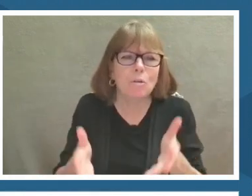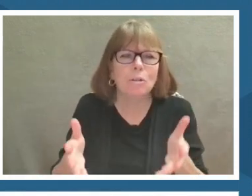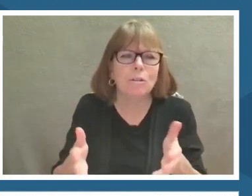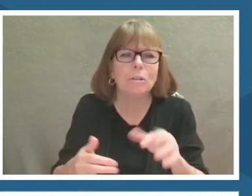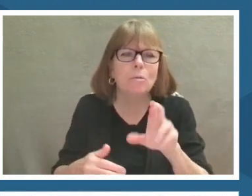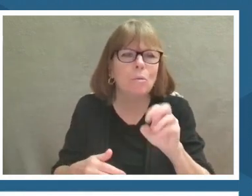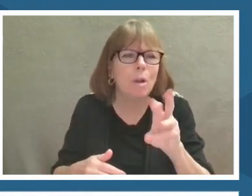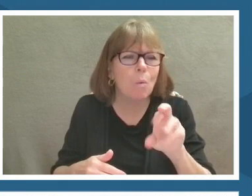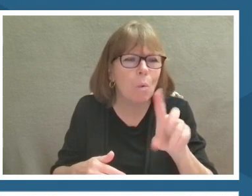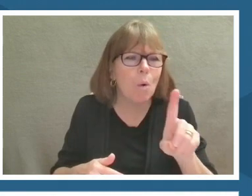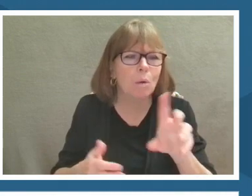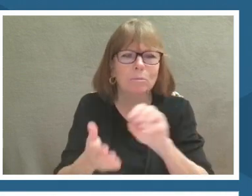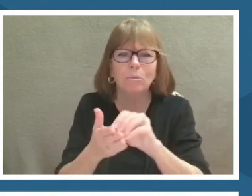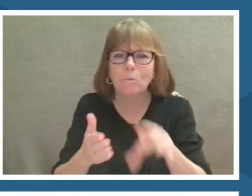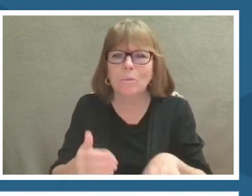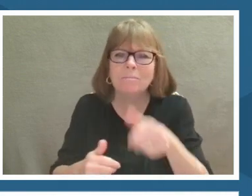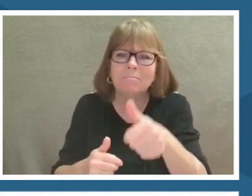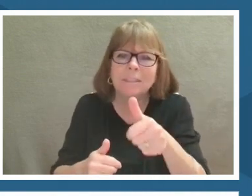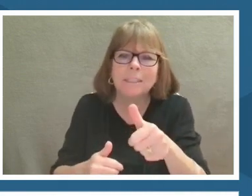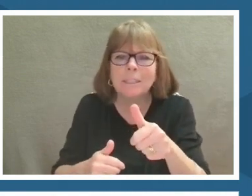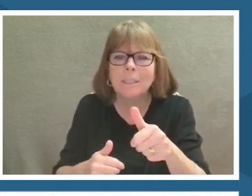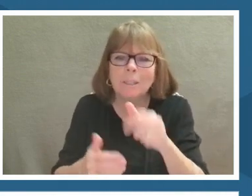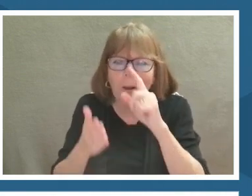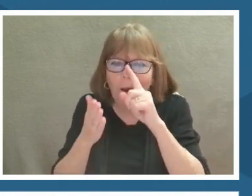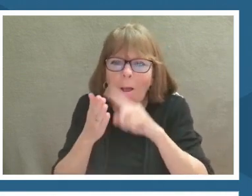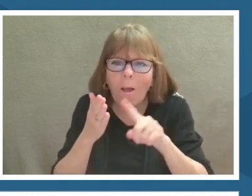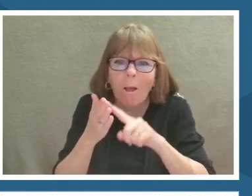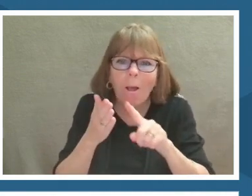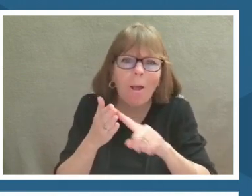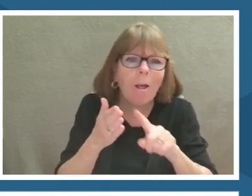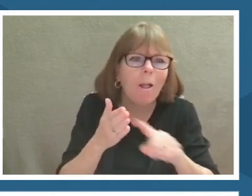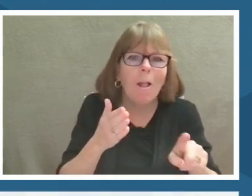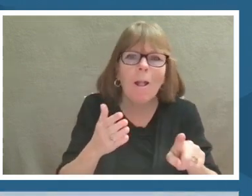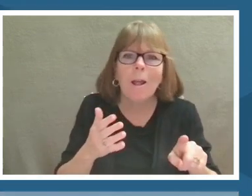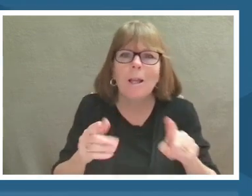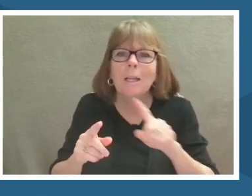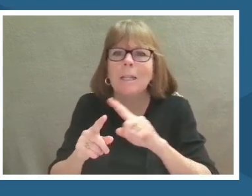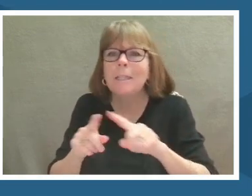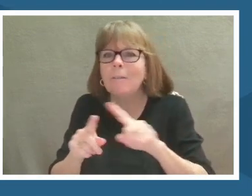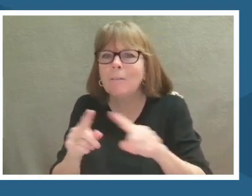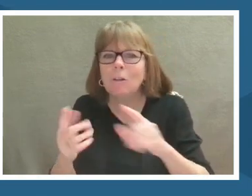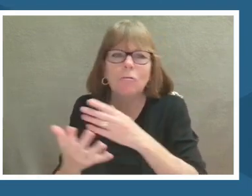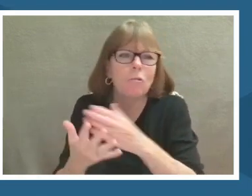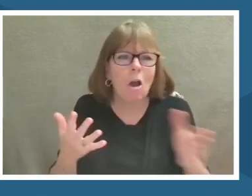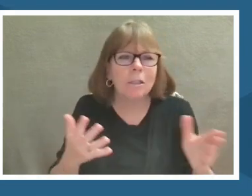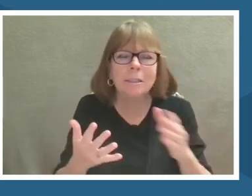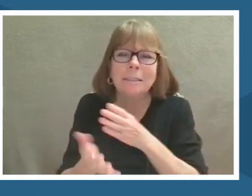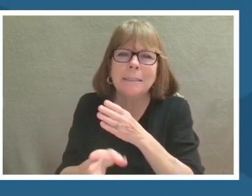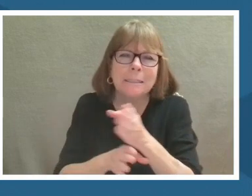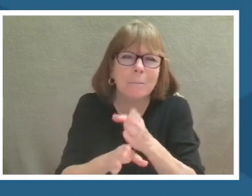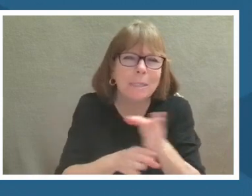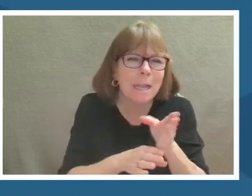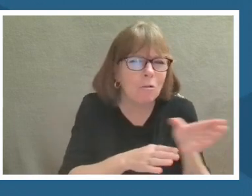for exploring cross or transdisciplinary steam